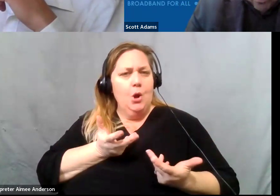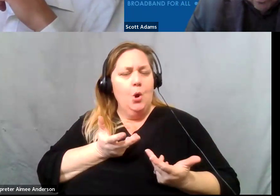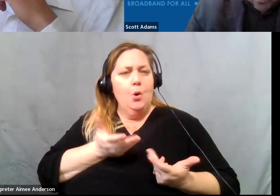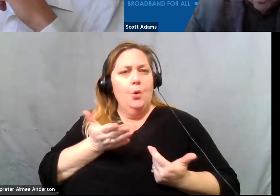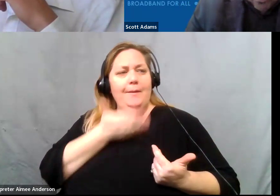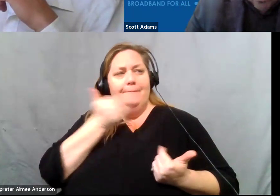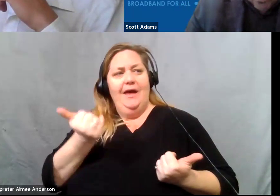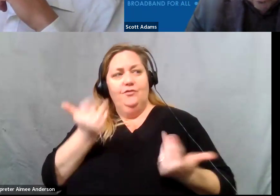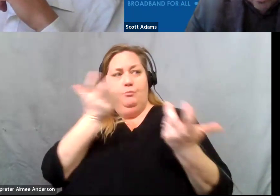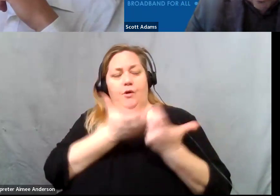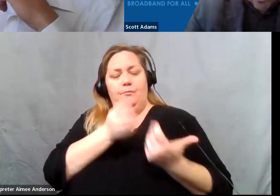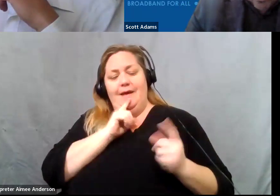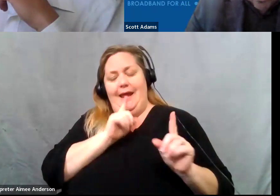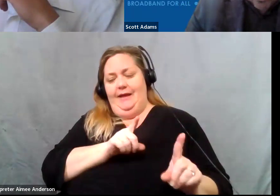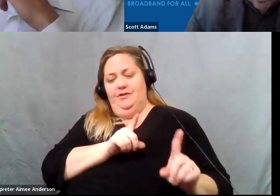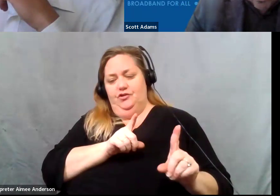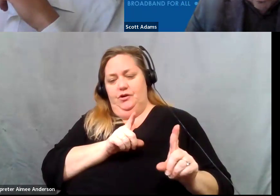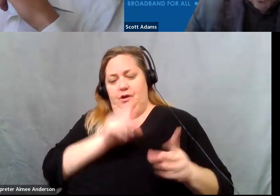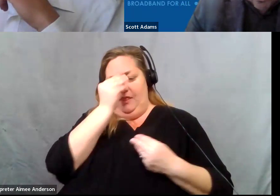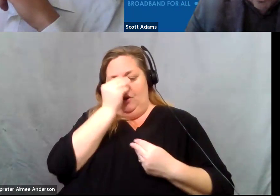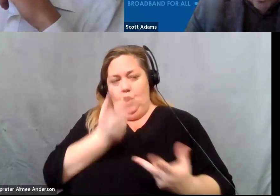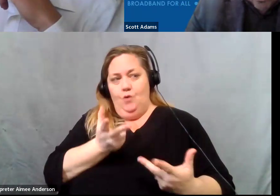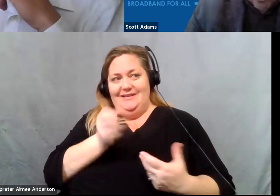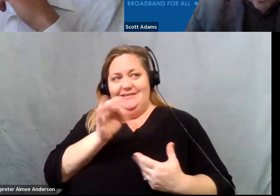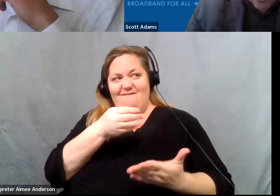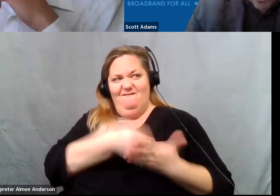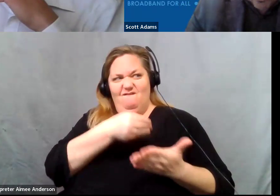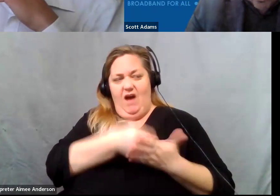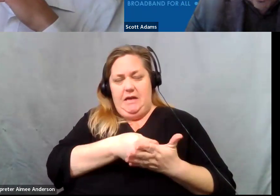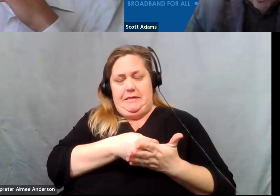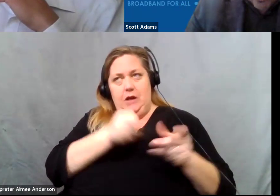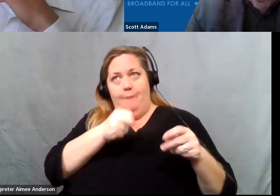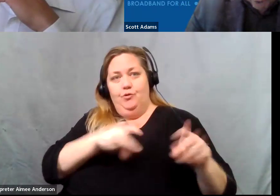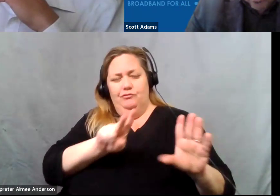to be answered as part of the Notice of Funding Opportunity portion of the agenda. Again,